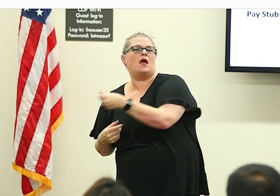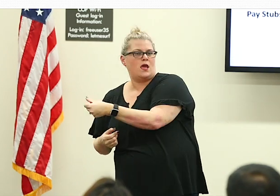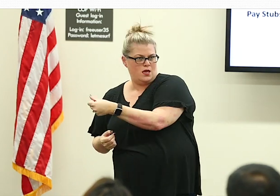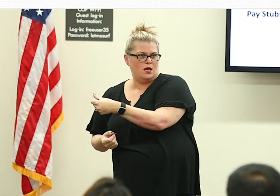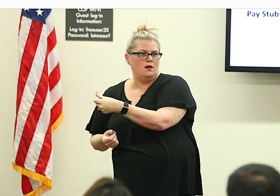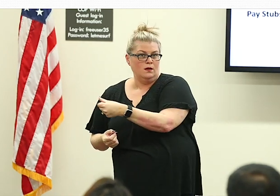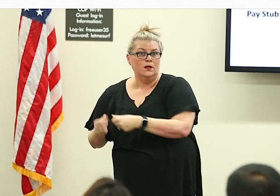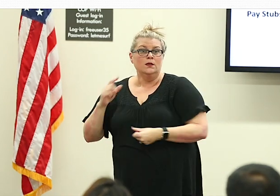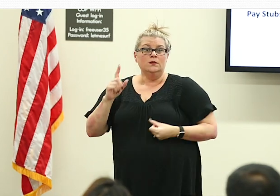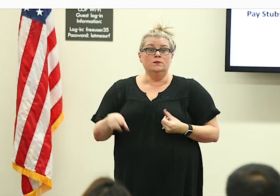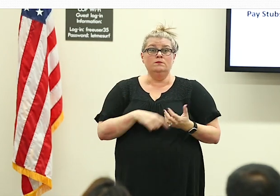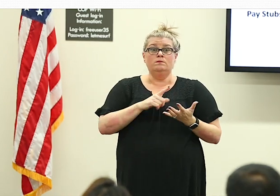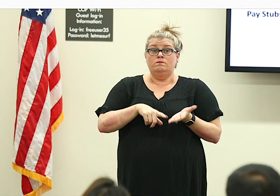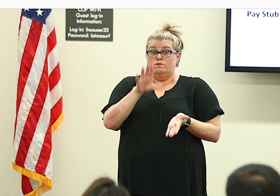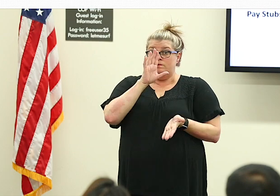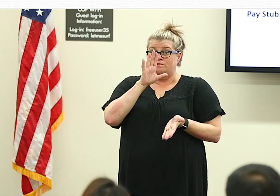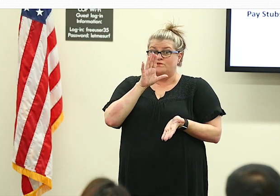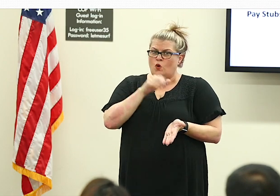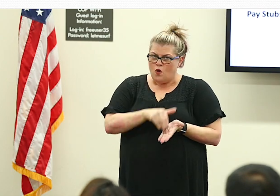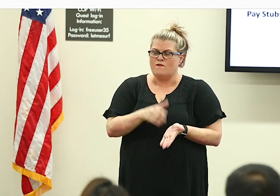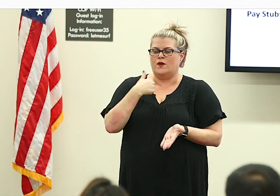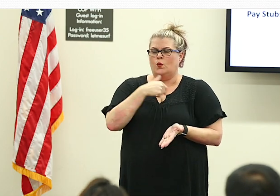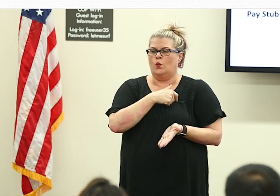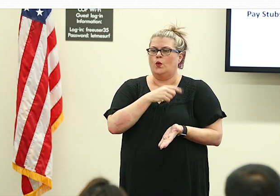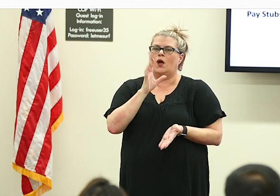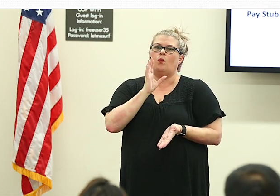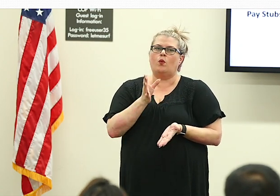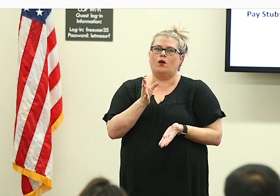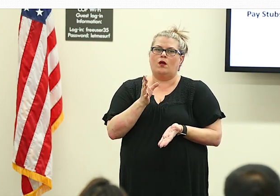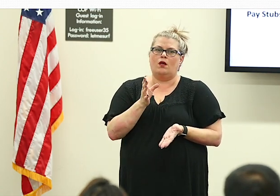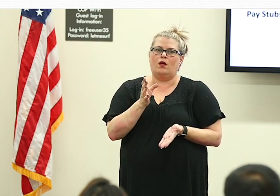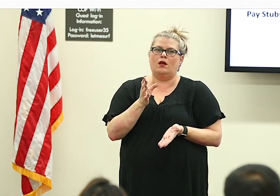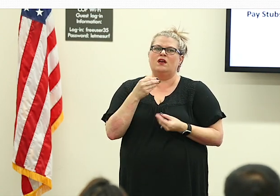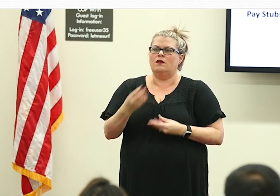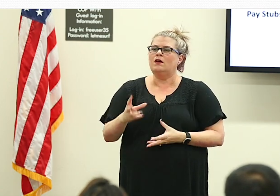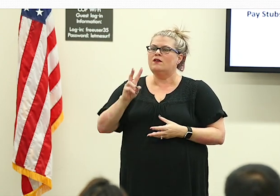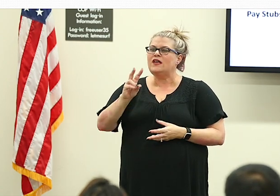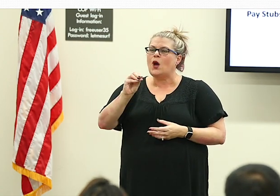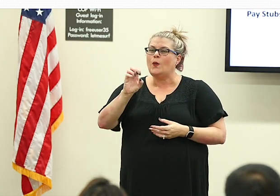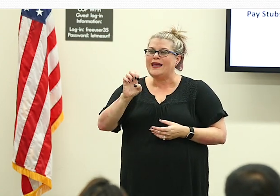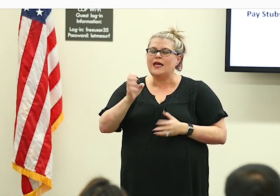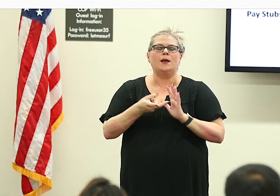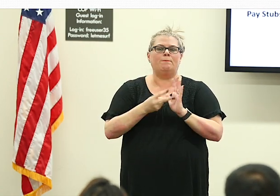And then often we will actually send what's called a VOE, or Verification of Employment,